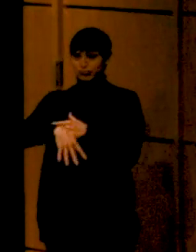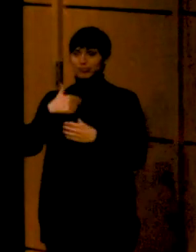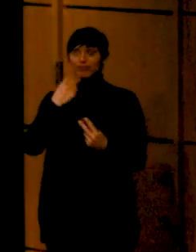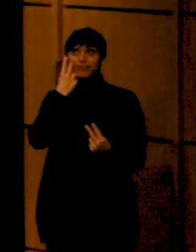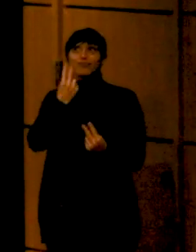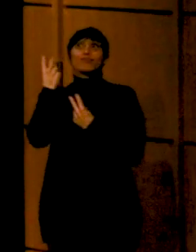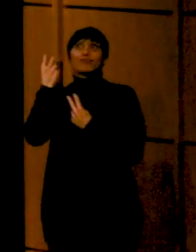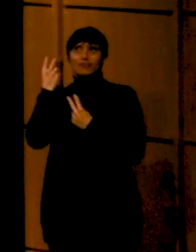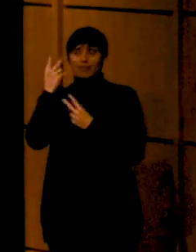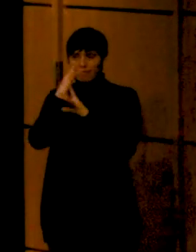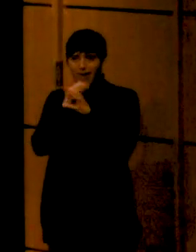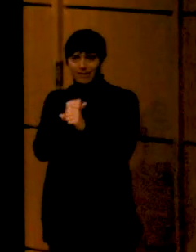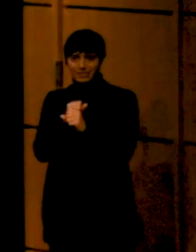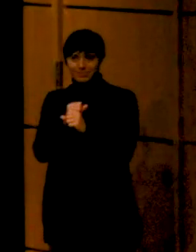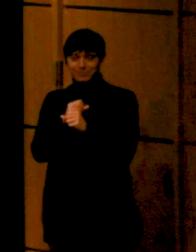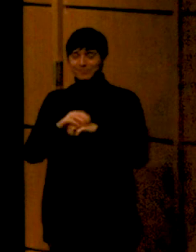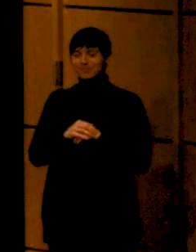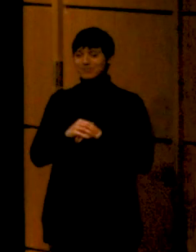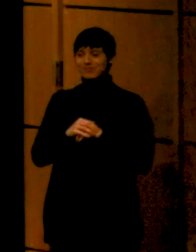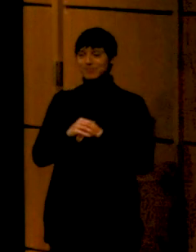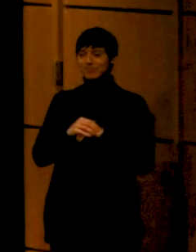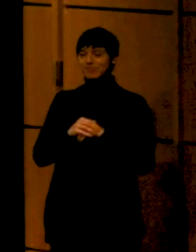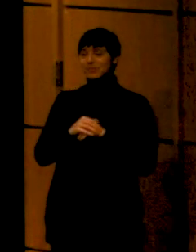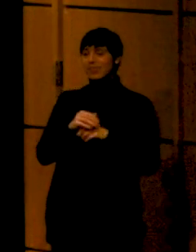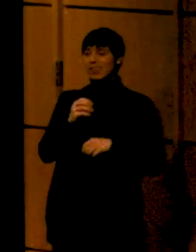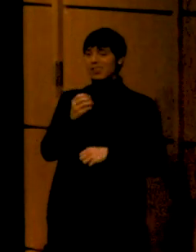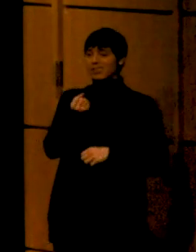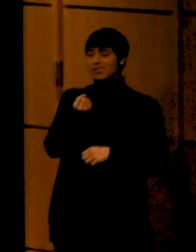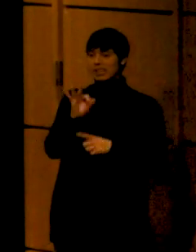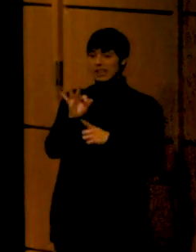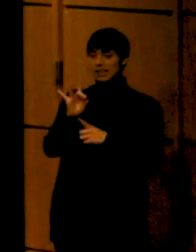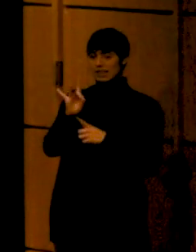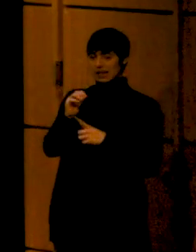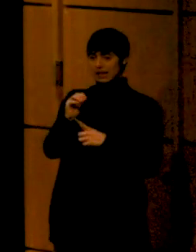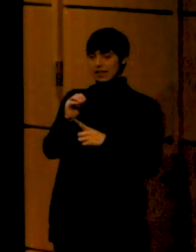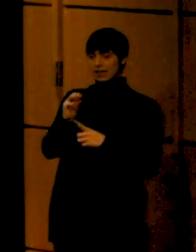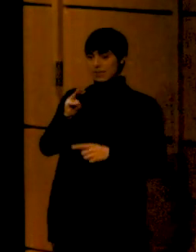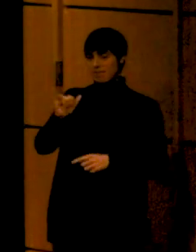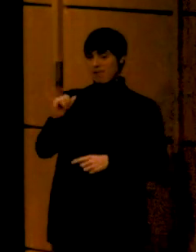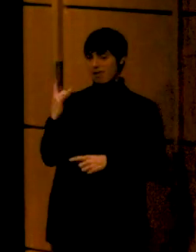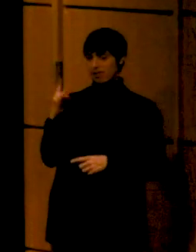May the 18th, 1980 was one of the epic days in the history of the Pacific Northwest, at